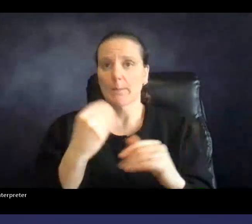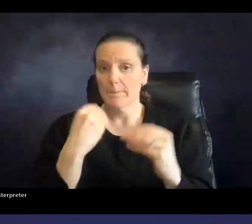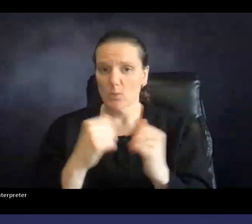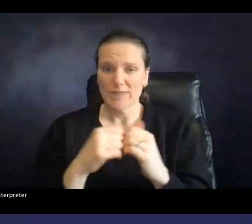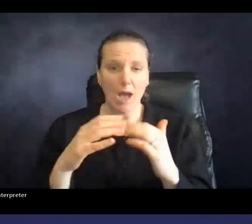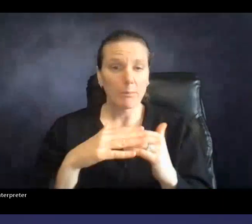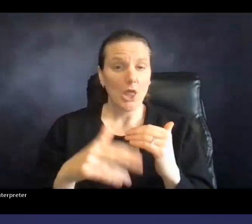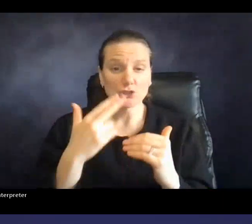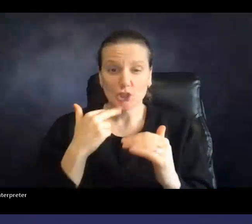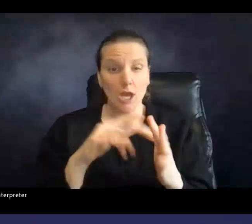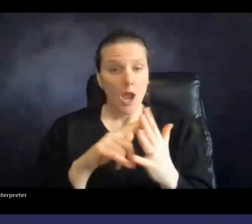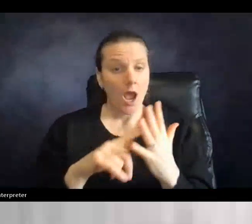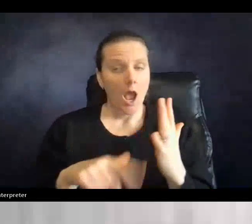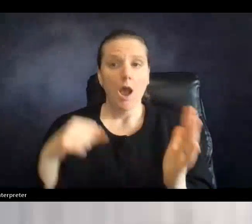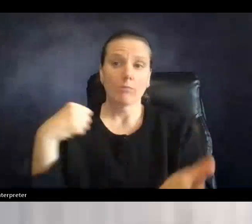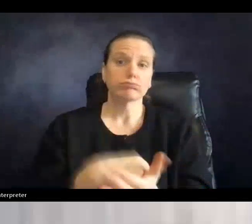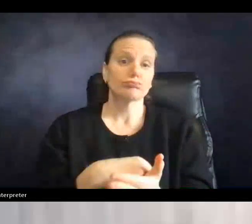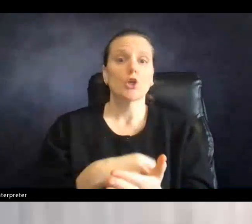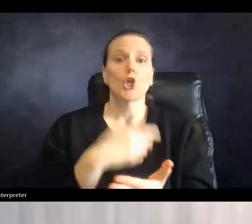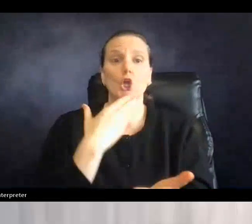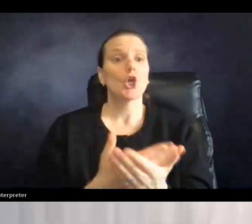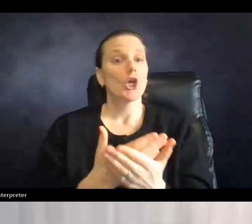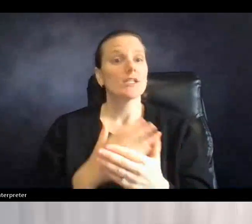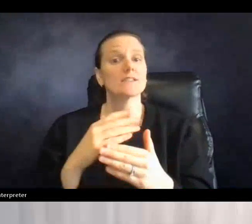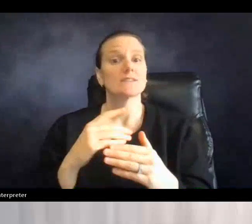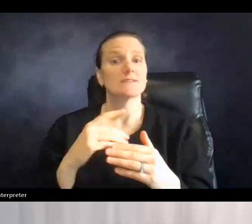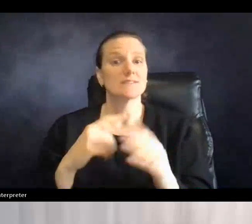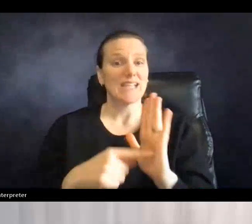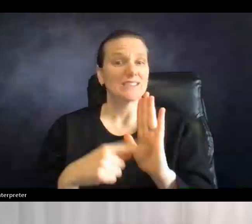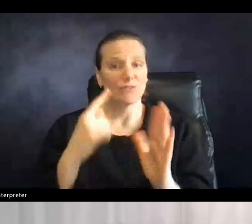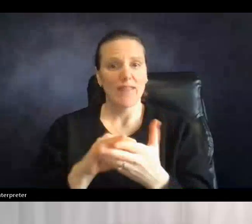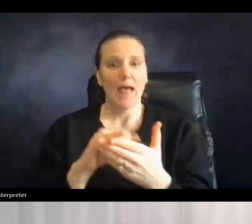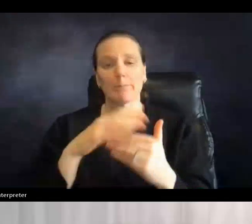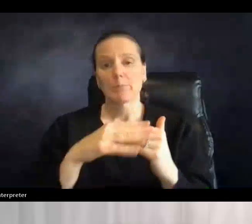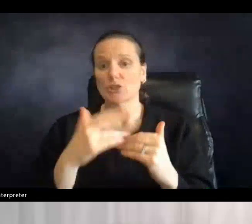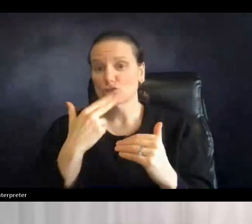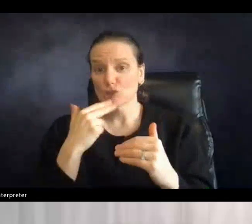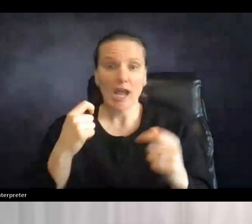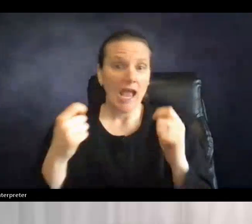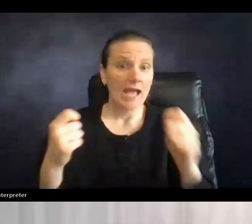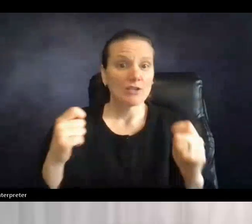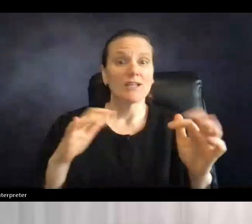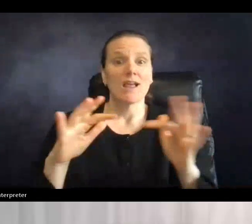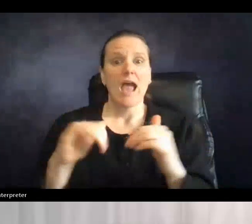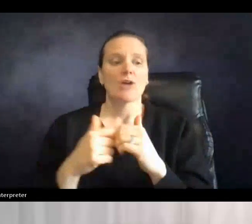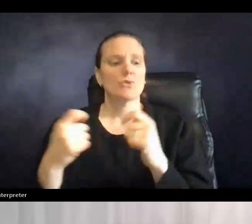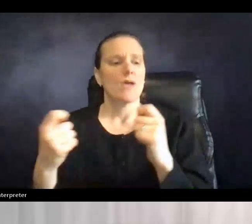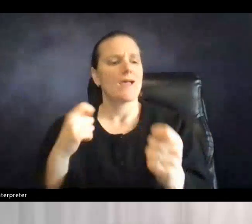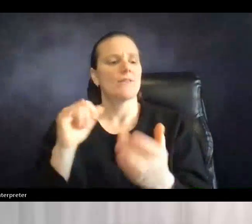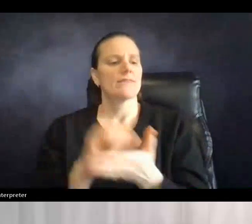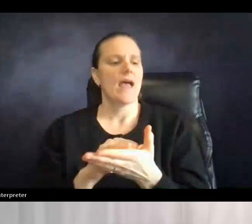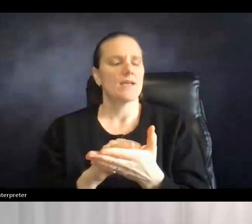Those are all signs of good blood, blood sugar handling. We say blood sugar handling, like how do you handle your blood sugar or how does your blood sugar, your body handle blood sugar